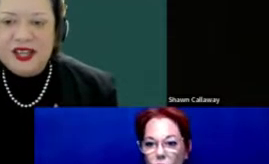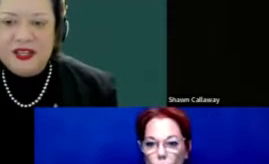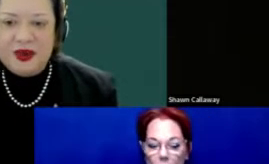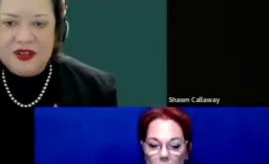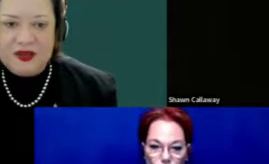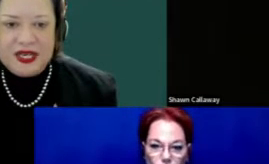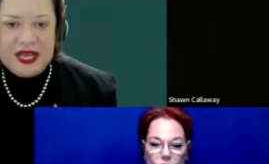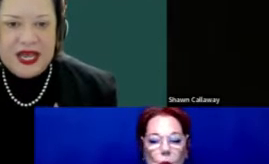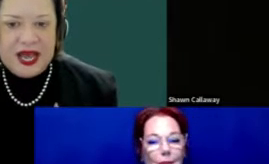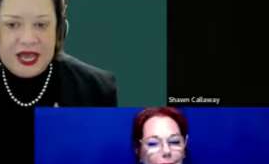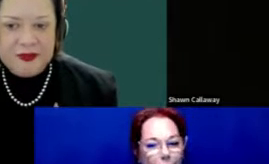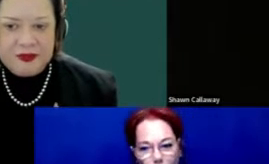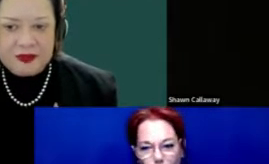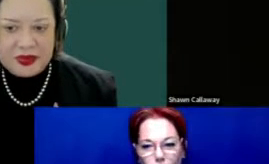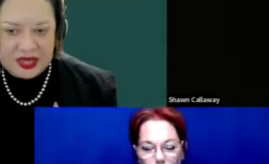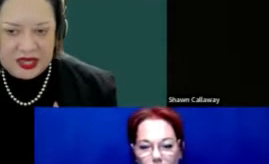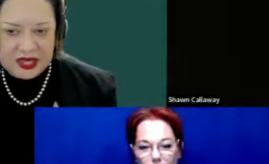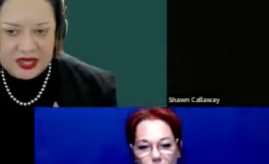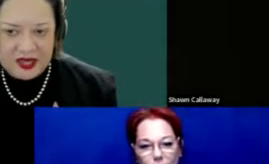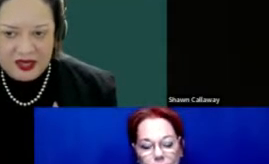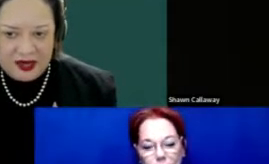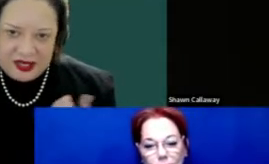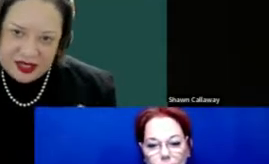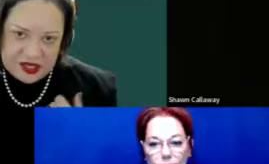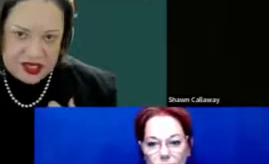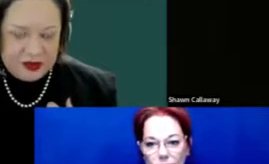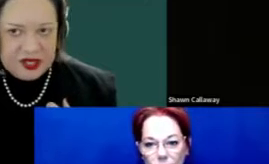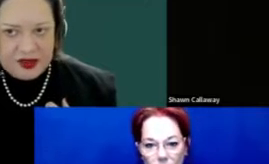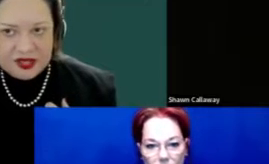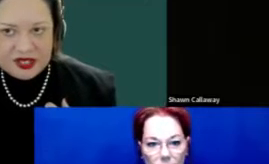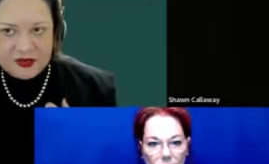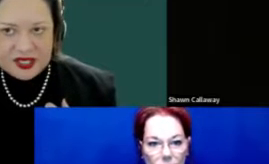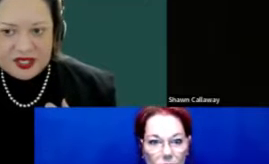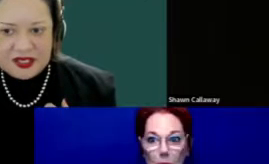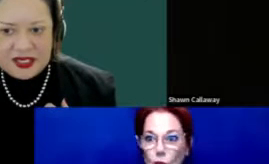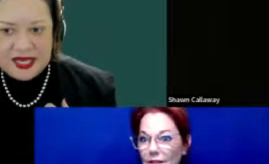thank you everyone. In I did not share, but those are the results